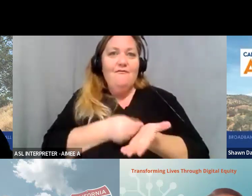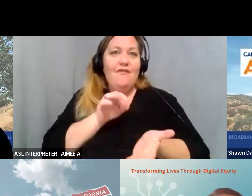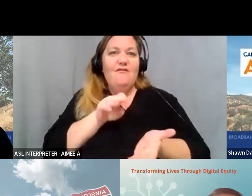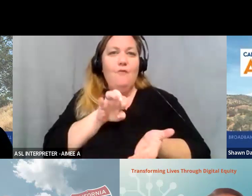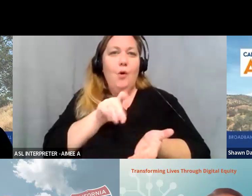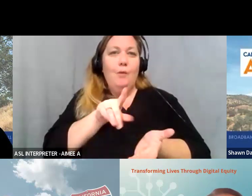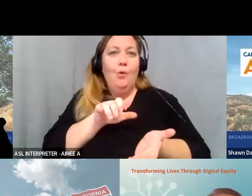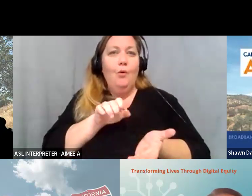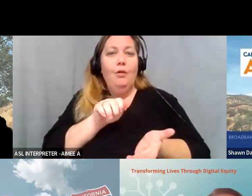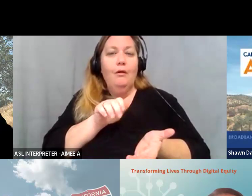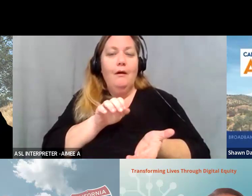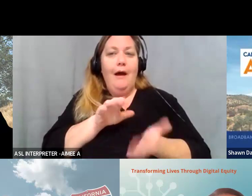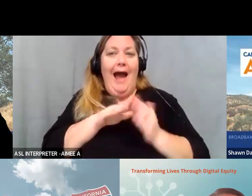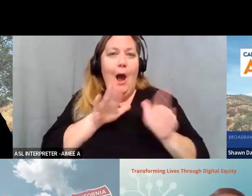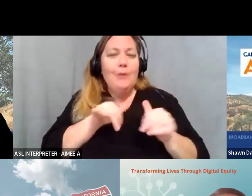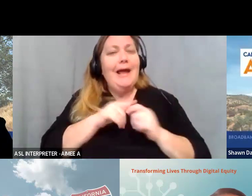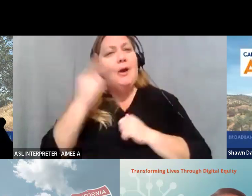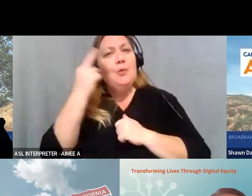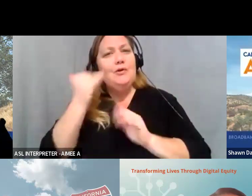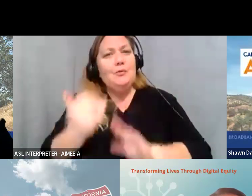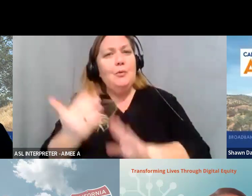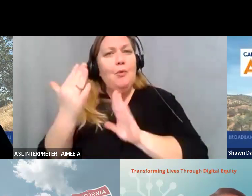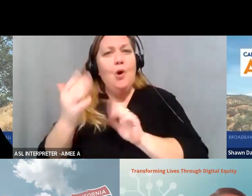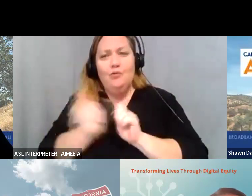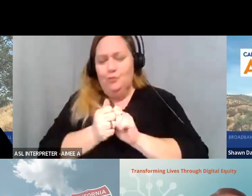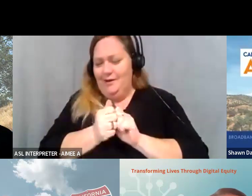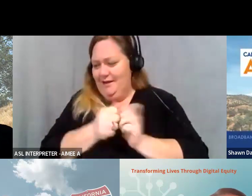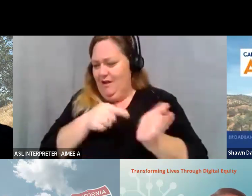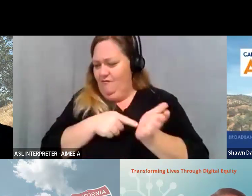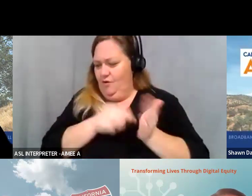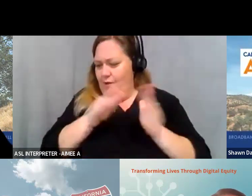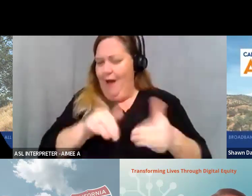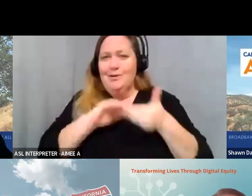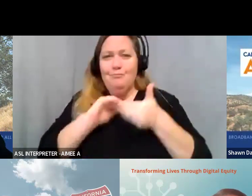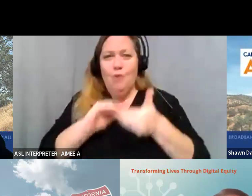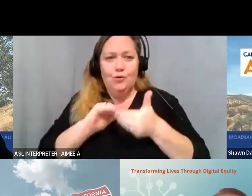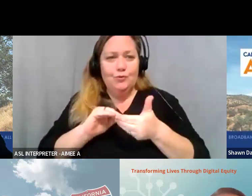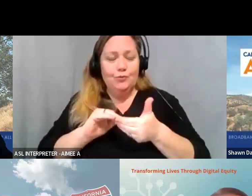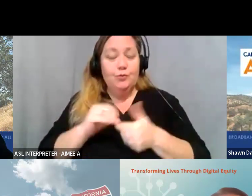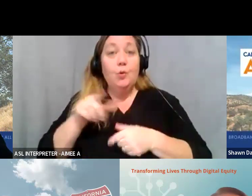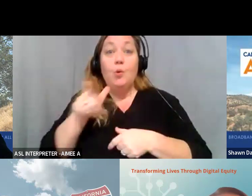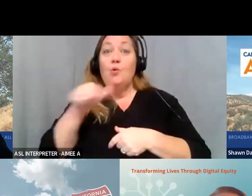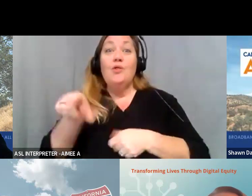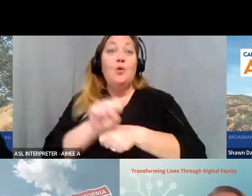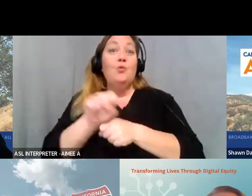approach, for with our affordable housing partners who are working regionally, who have properties